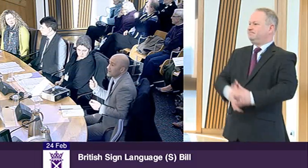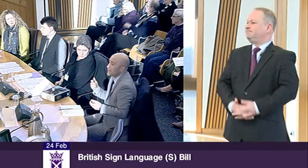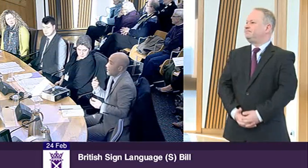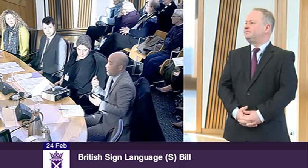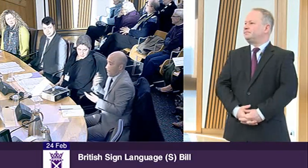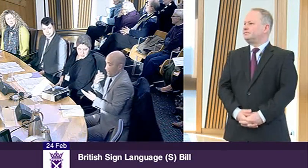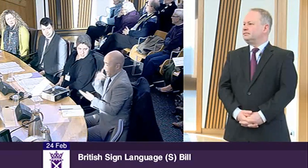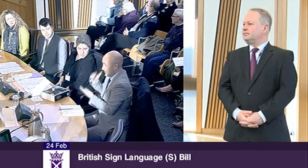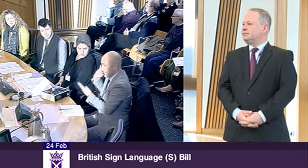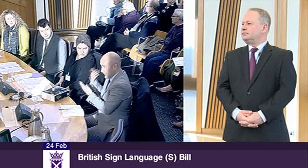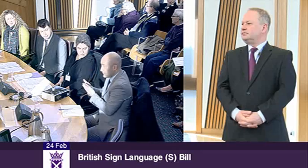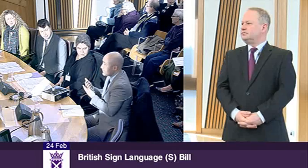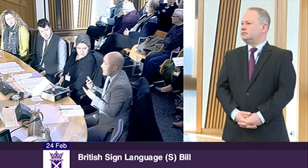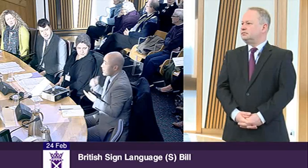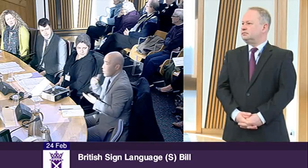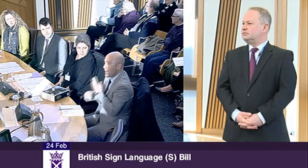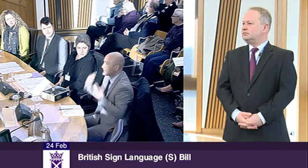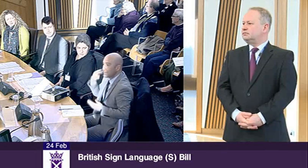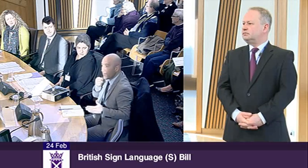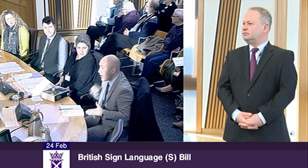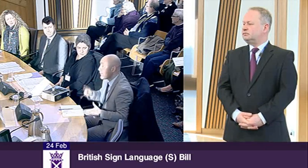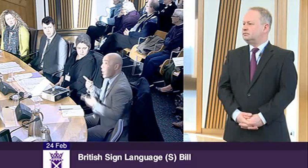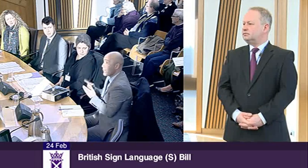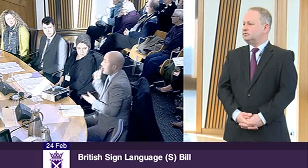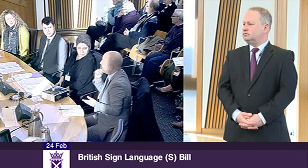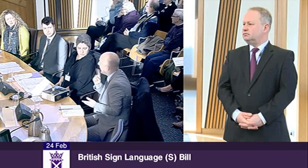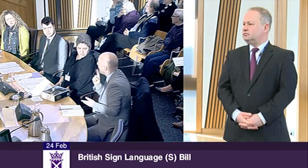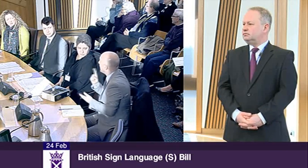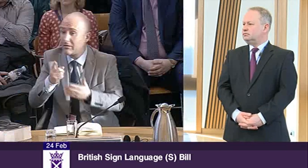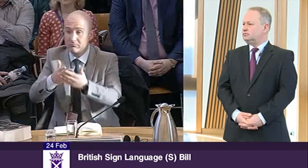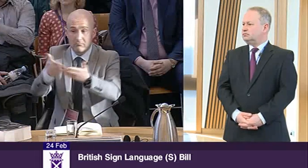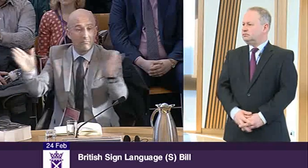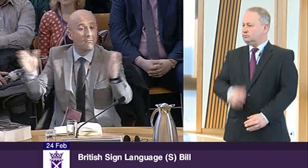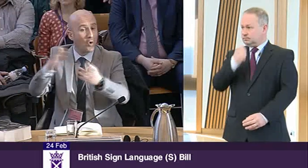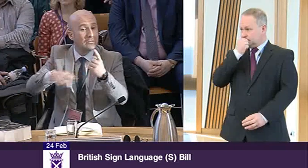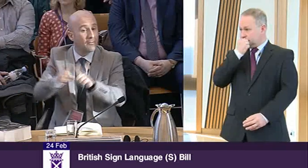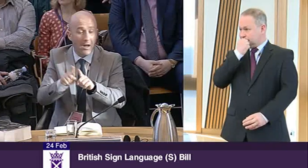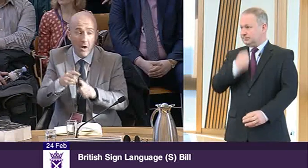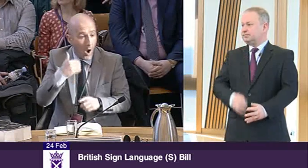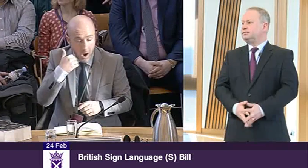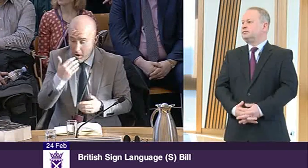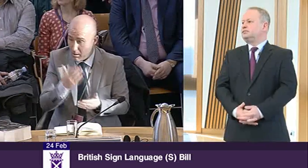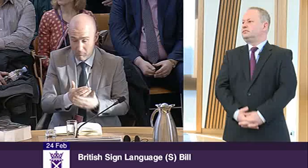Frankie McLean: In my experience, it is not only deaf people who can benefit, but hearing